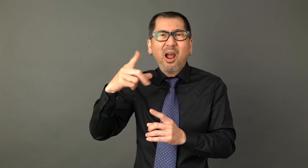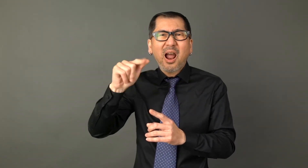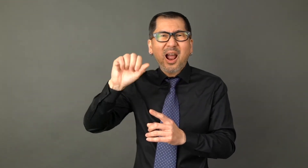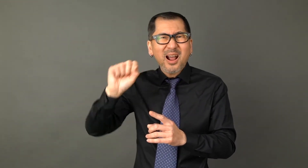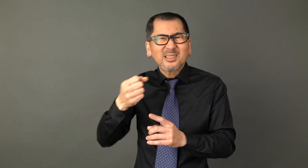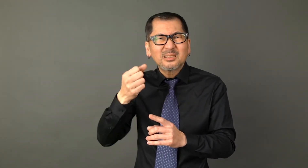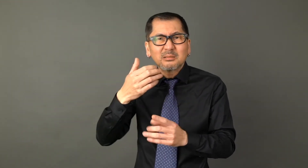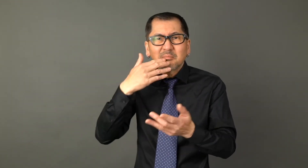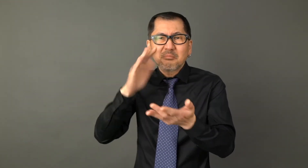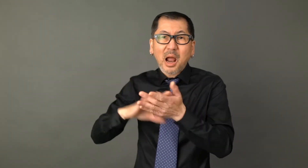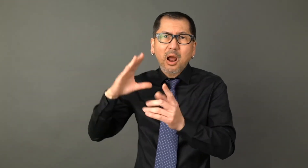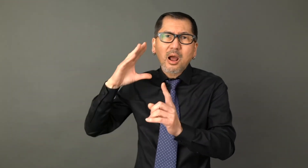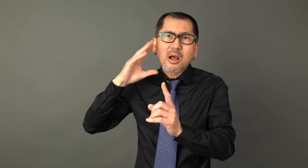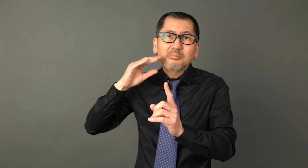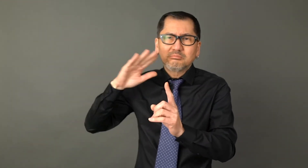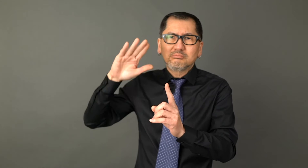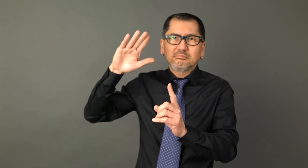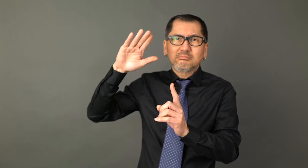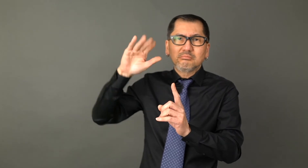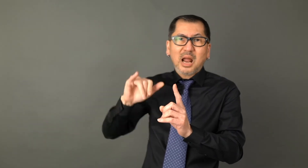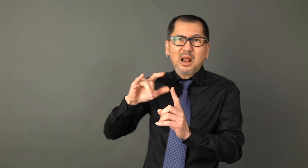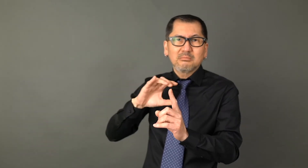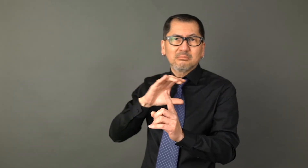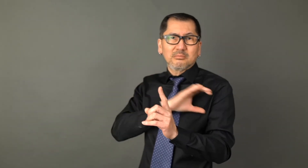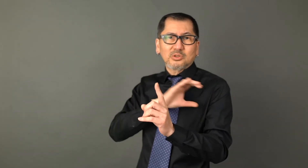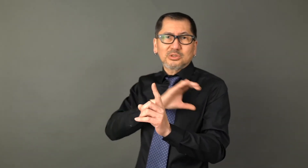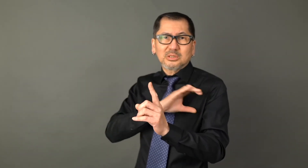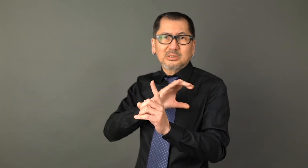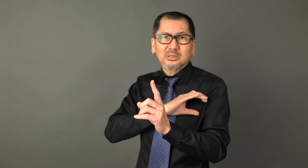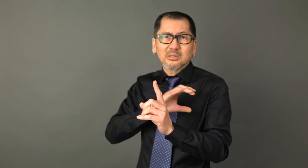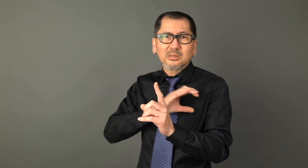bad experience with police brutality